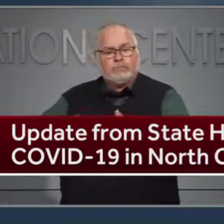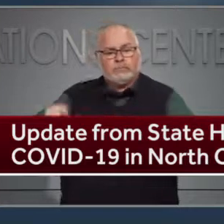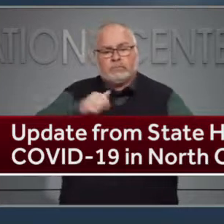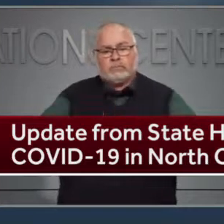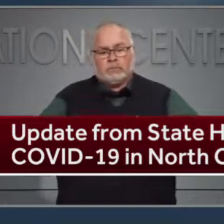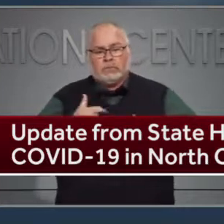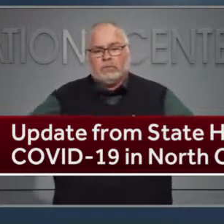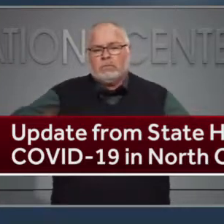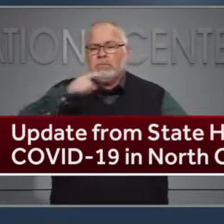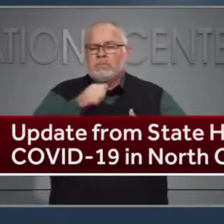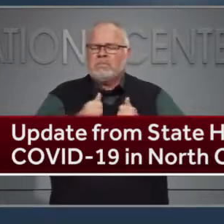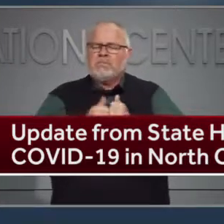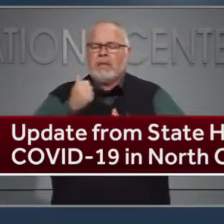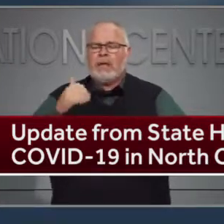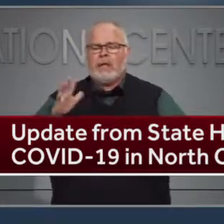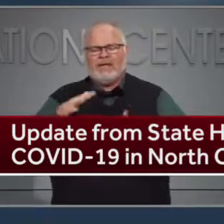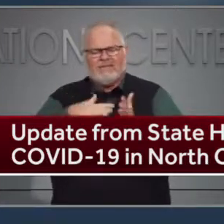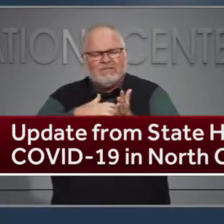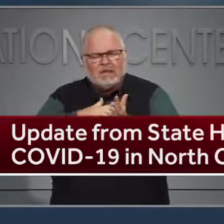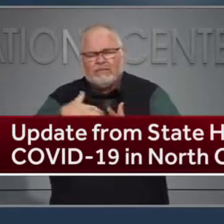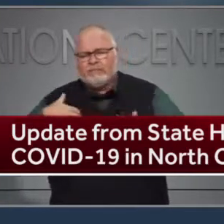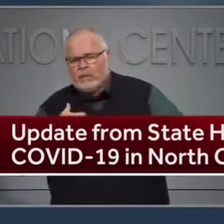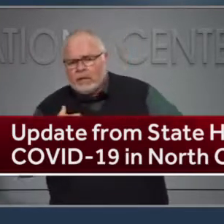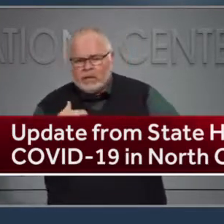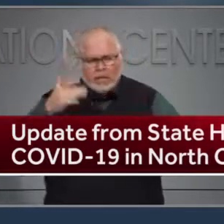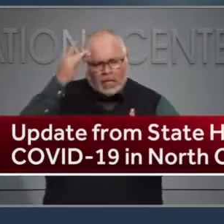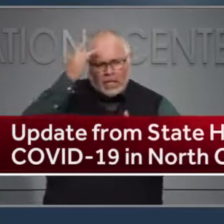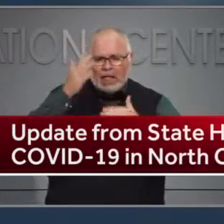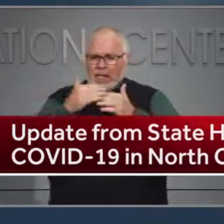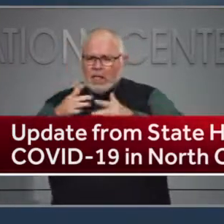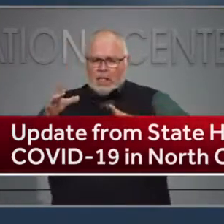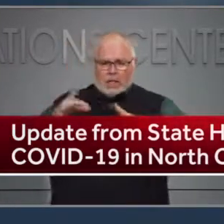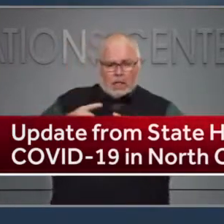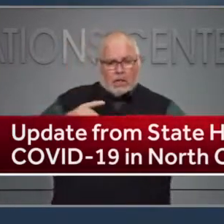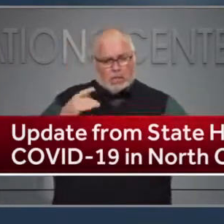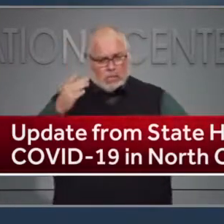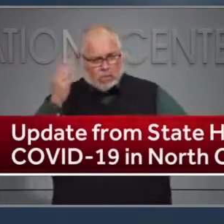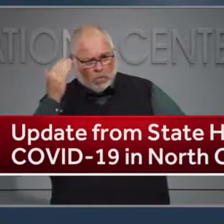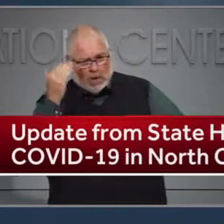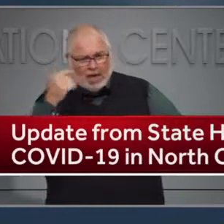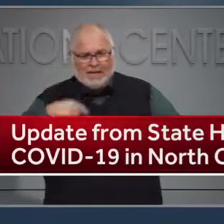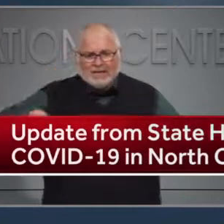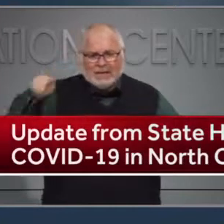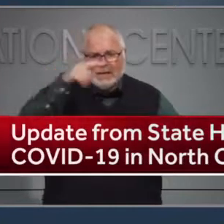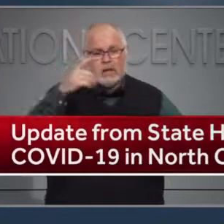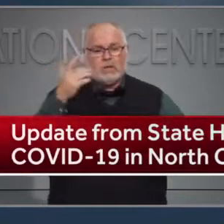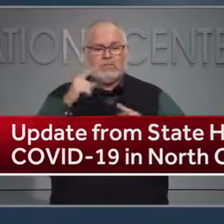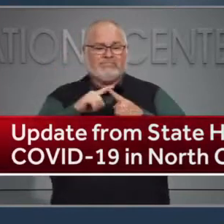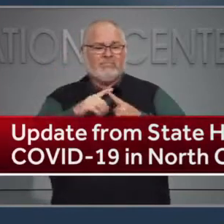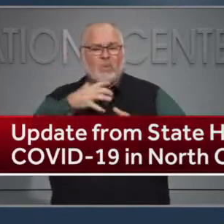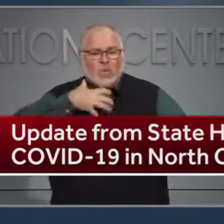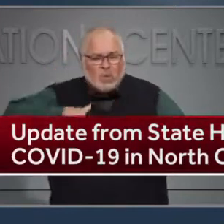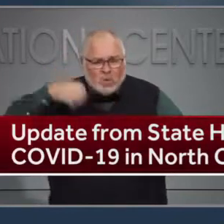OUR NURSING HOME RESIDENTS A AMONGST THE MOST VULNERABLE COVID-19 INFECTION FOR A NUMBER OF REASONS.